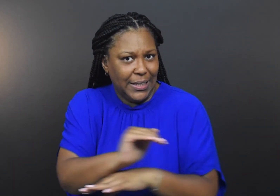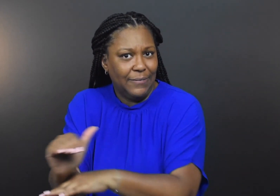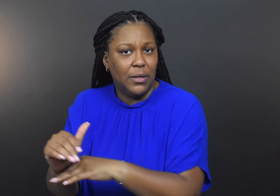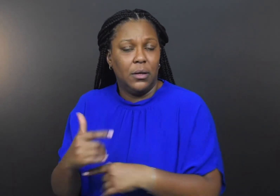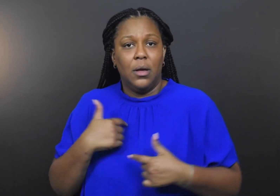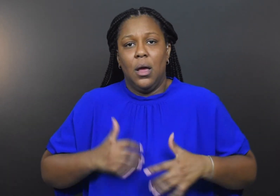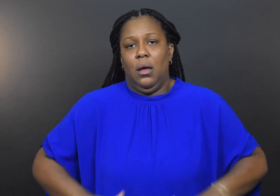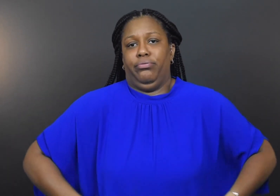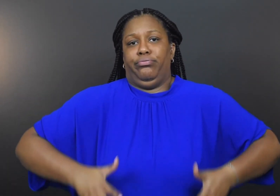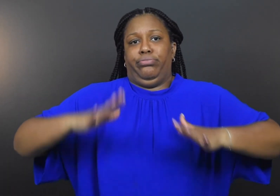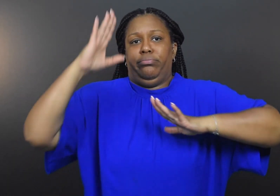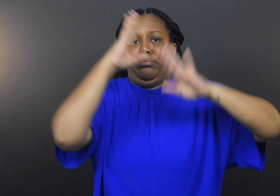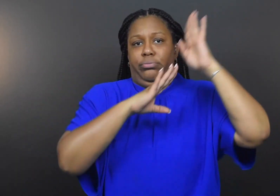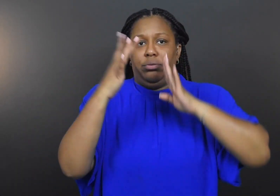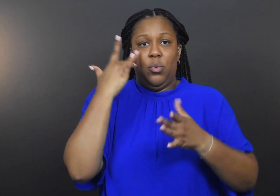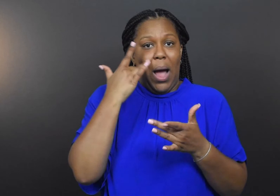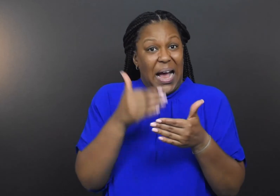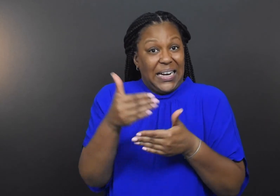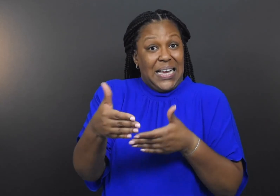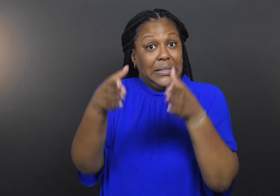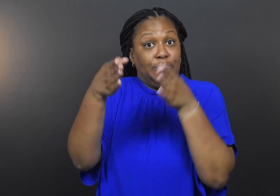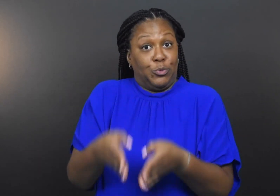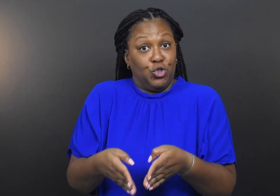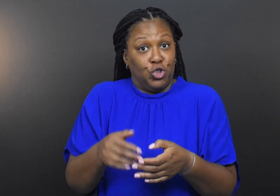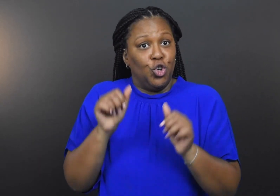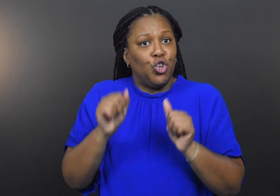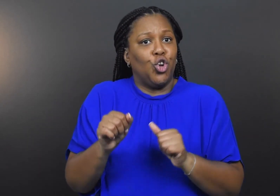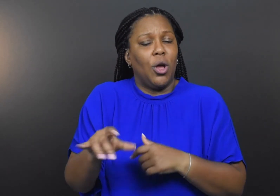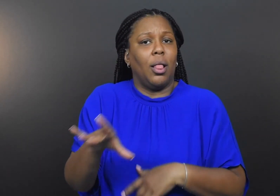I’m as anxious as the next person to get to the end of this pandemic.”